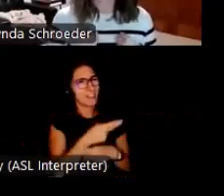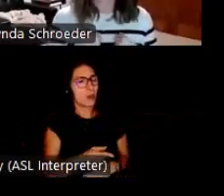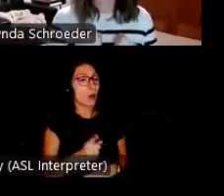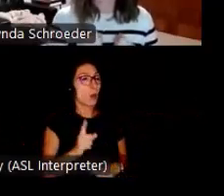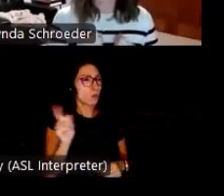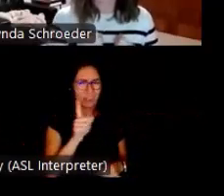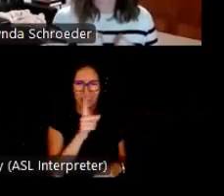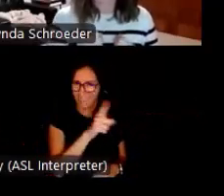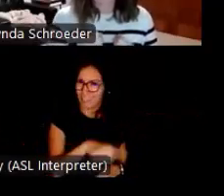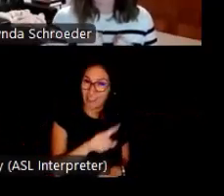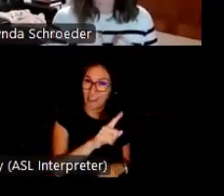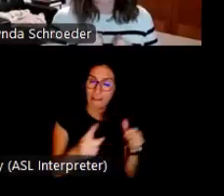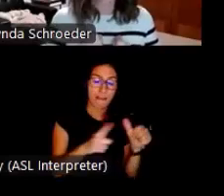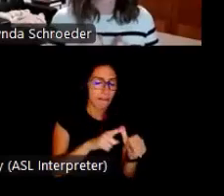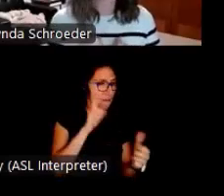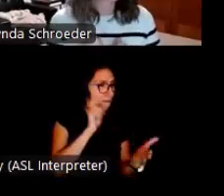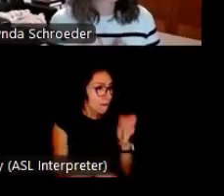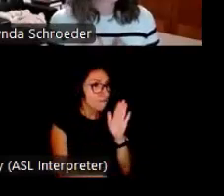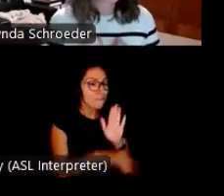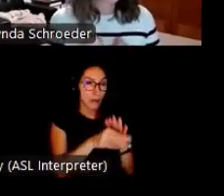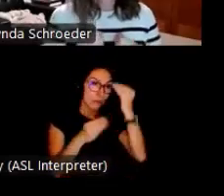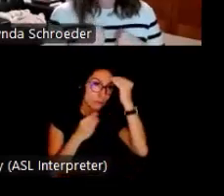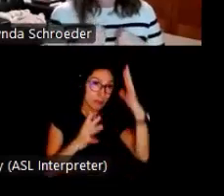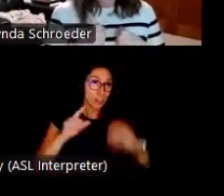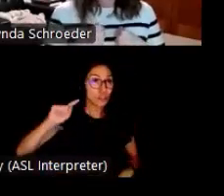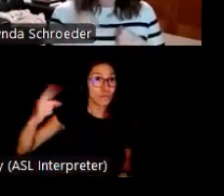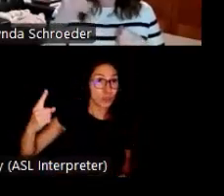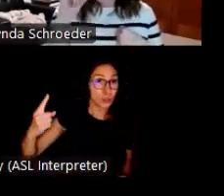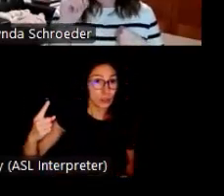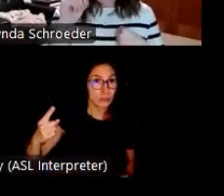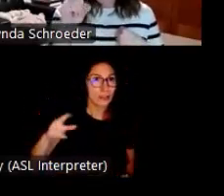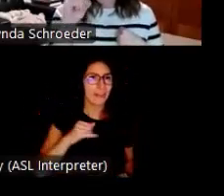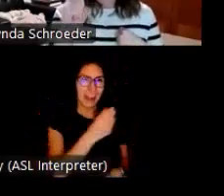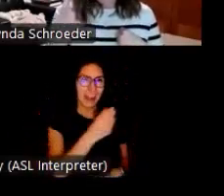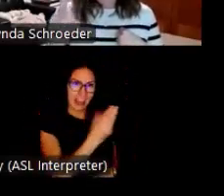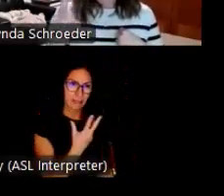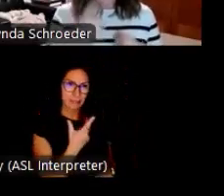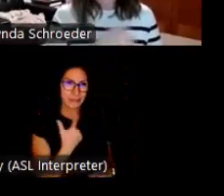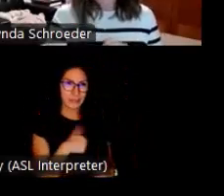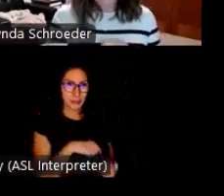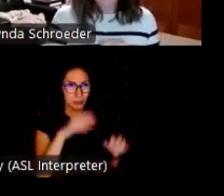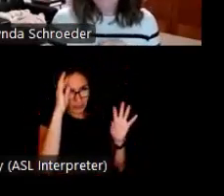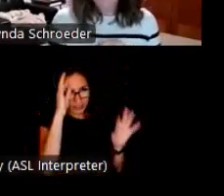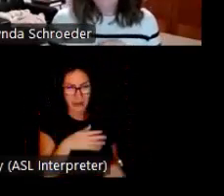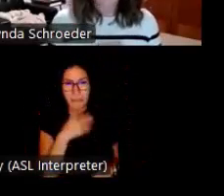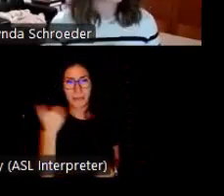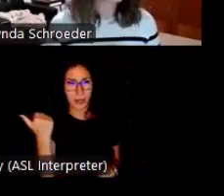could make better decisions. Their first source and the first place they turn to